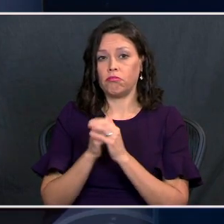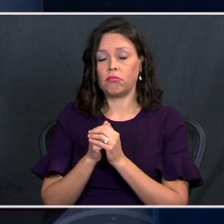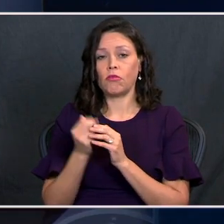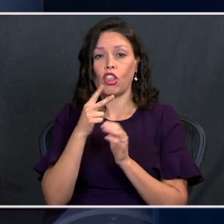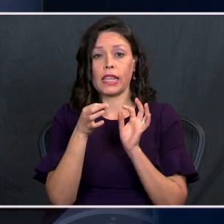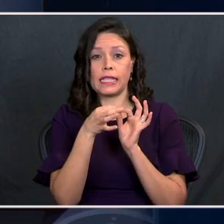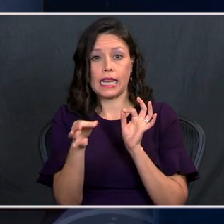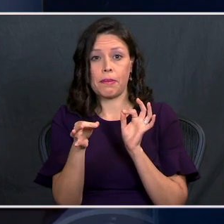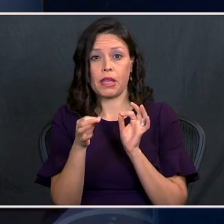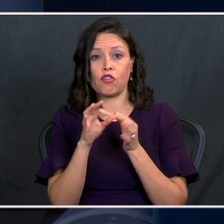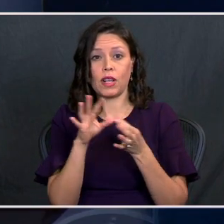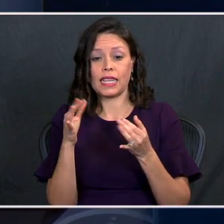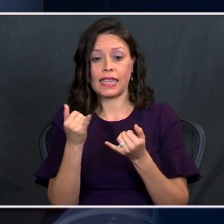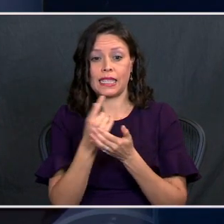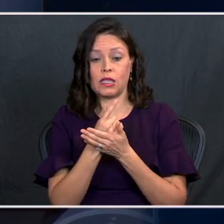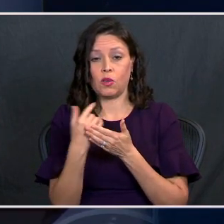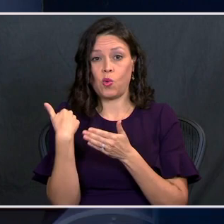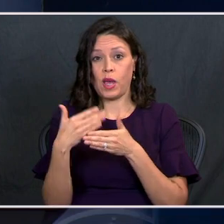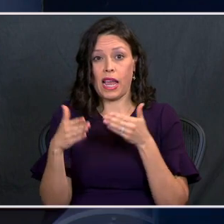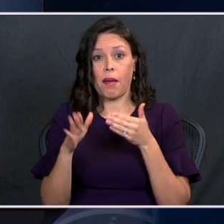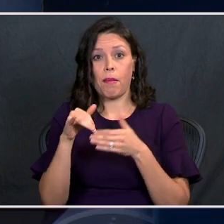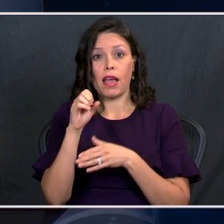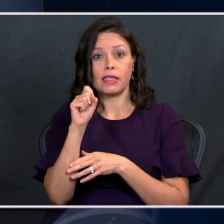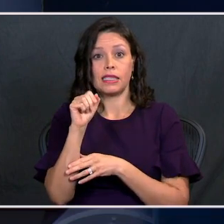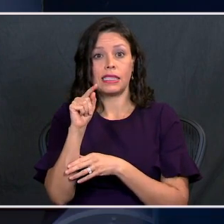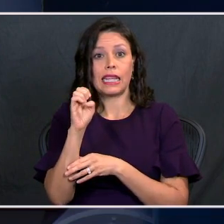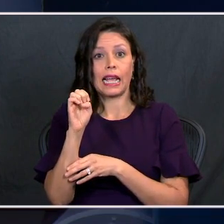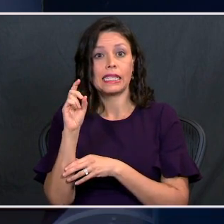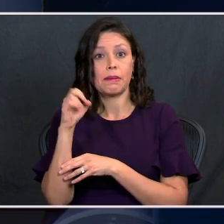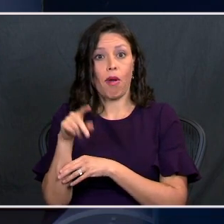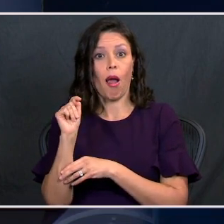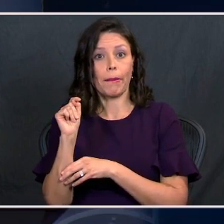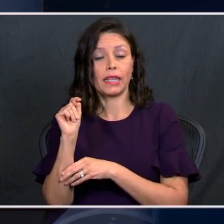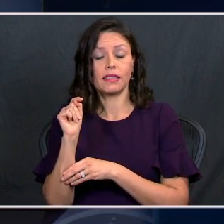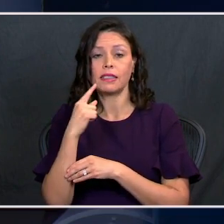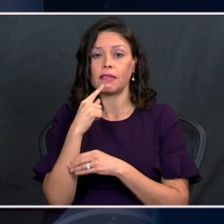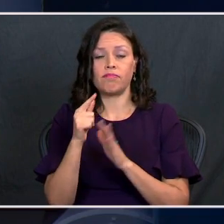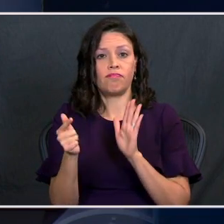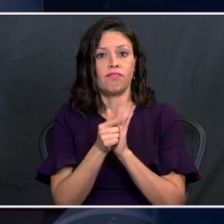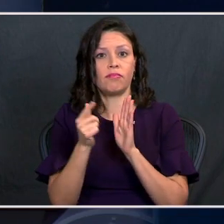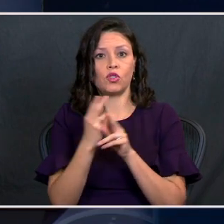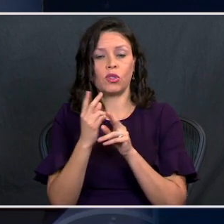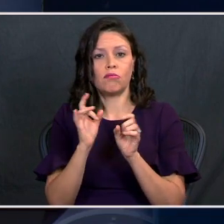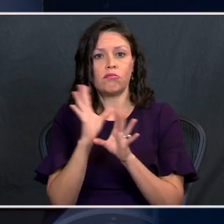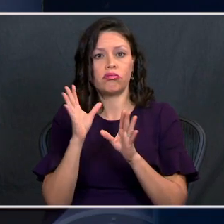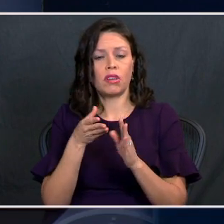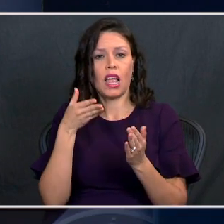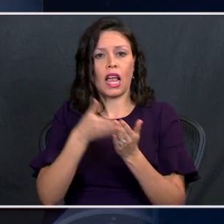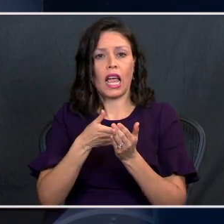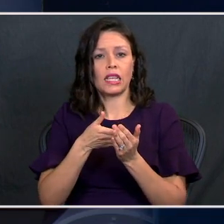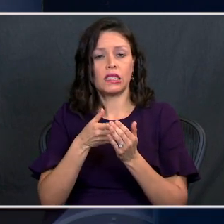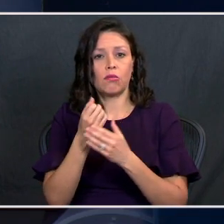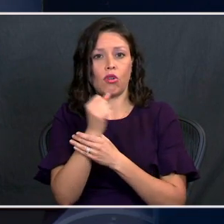that was released this weekend by the State Department, strongly condemning the use of harsh tactics against protesters and journalists